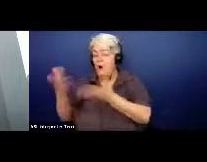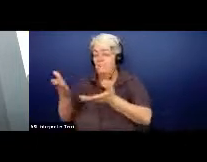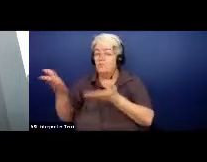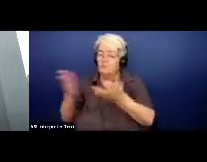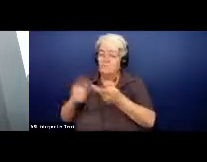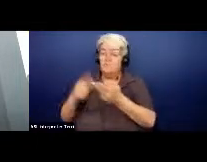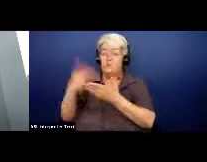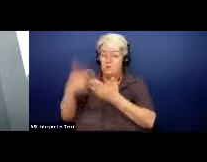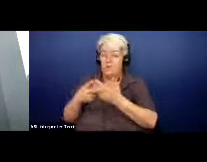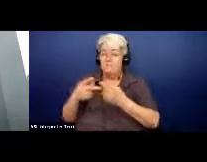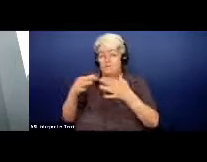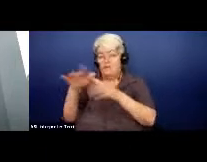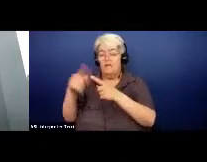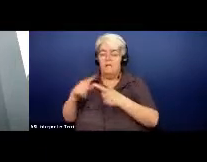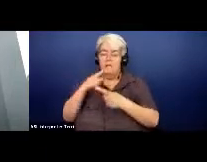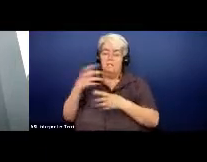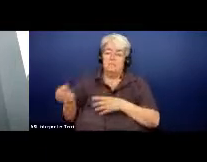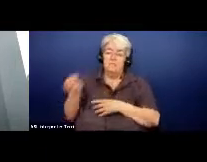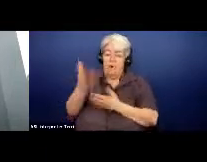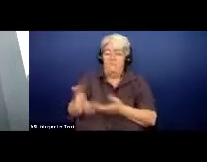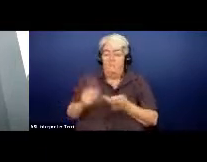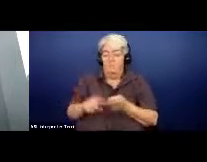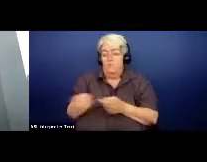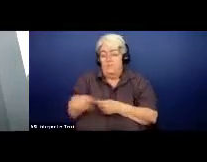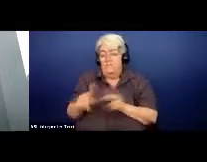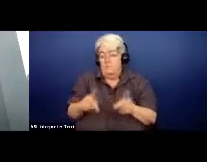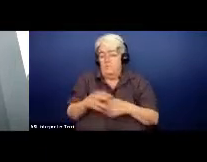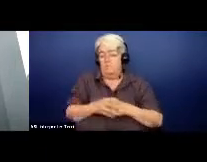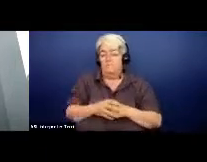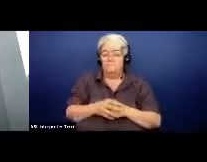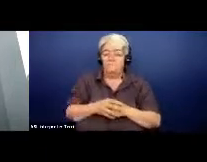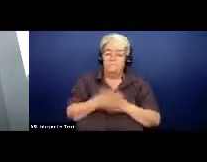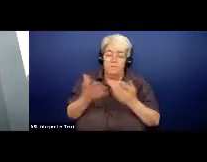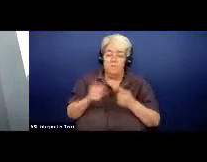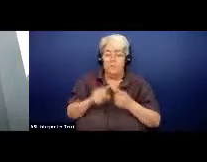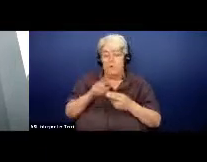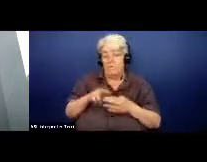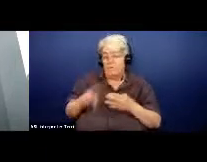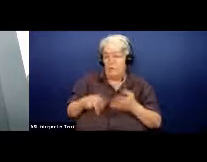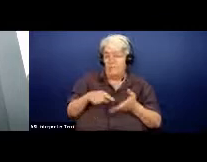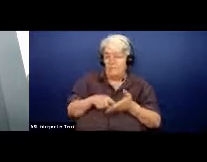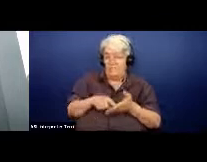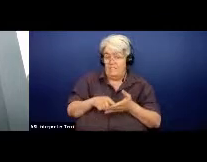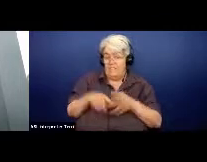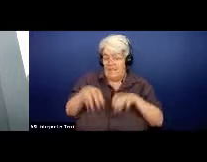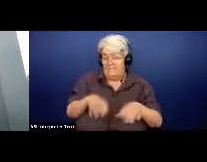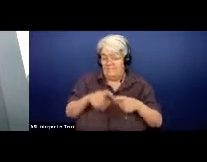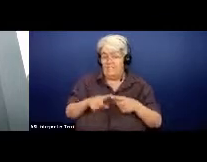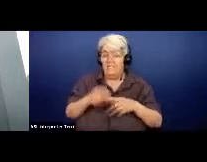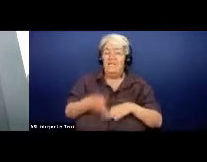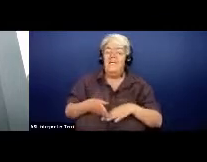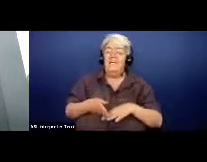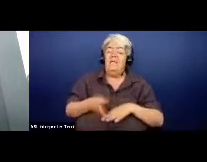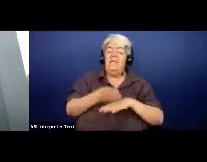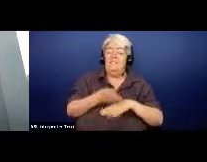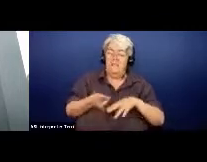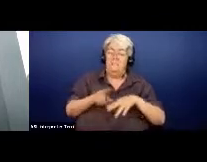The result of these enforcement activities increases the availability of community-based